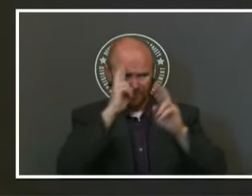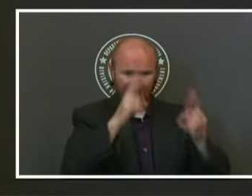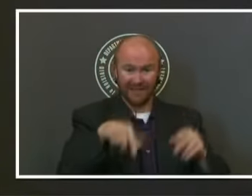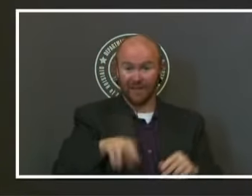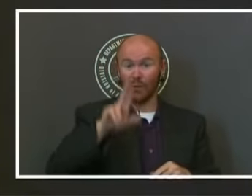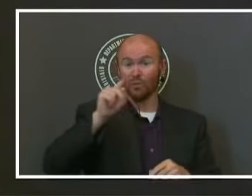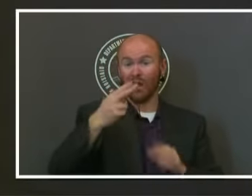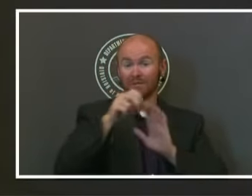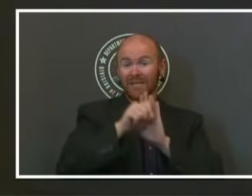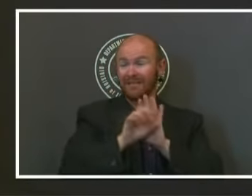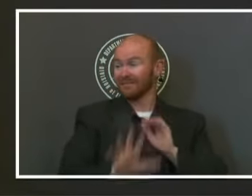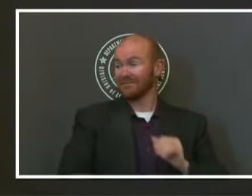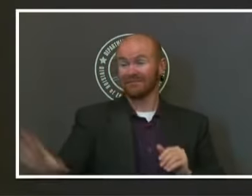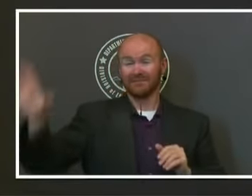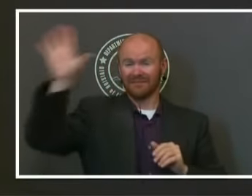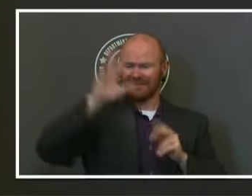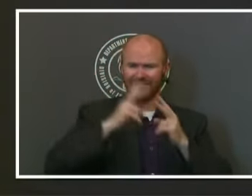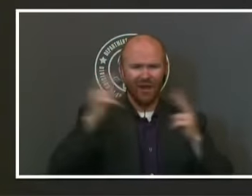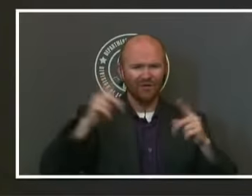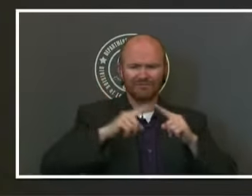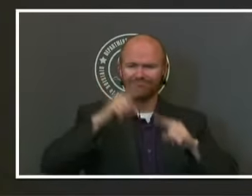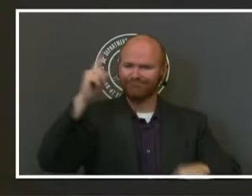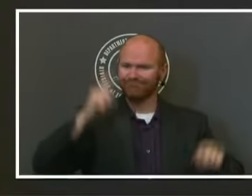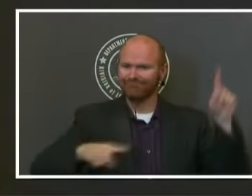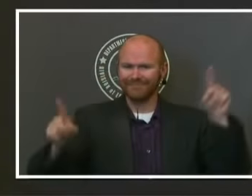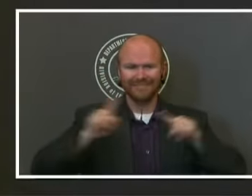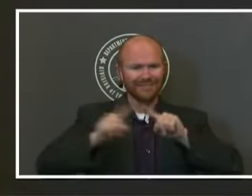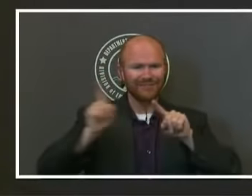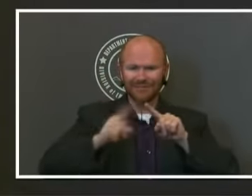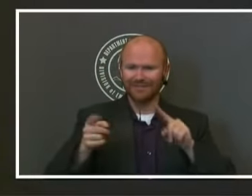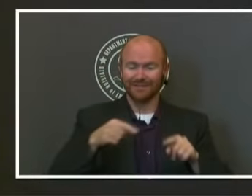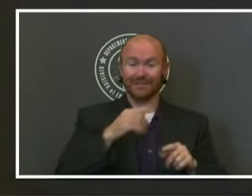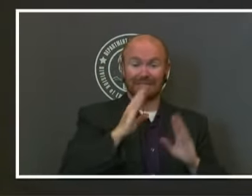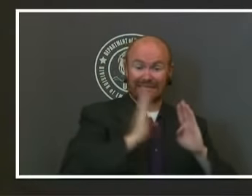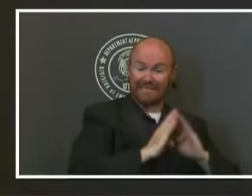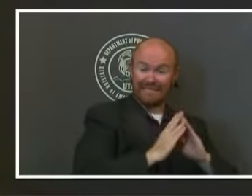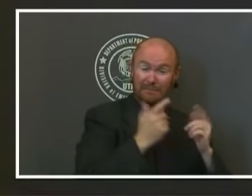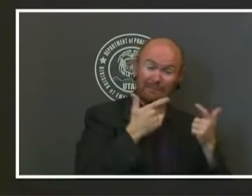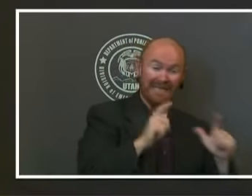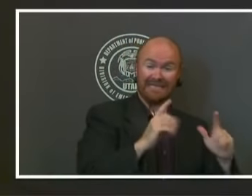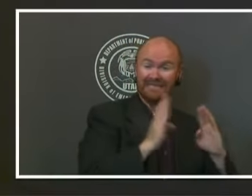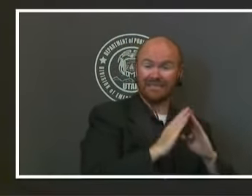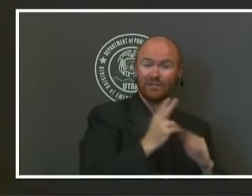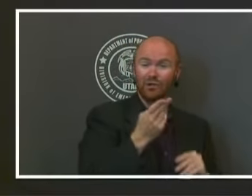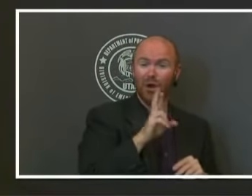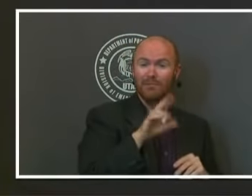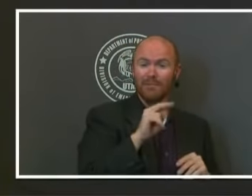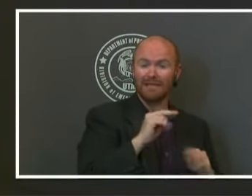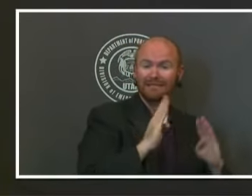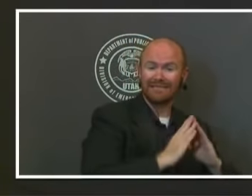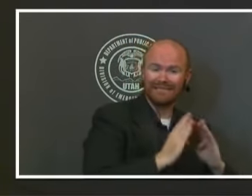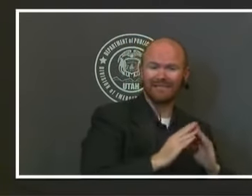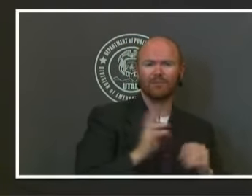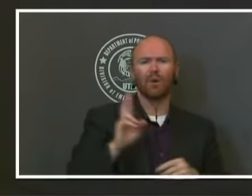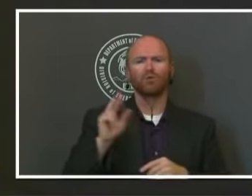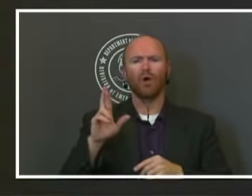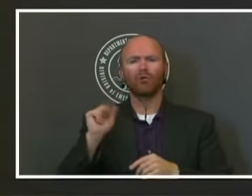are we've unfortunately seen and some of the regional differences